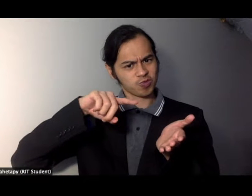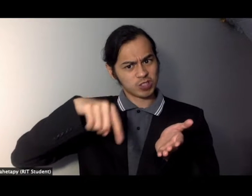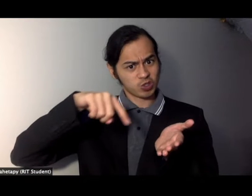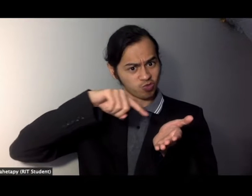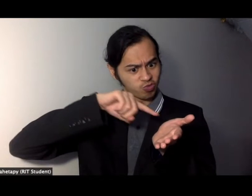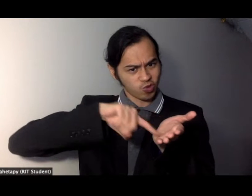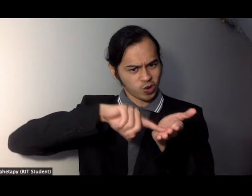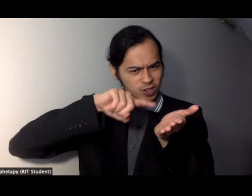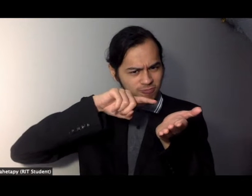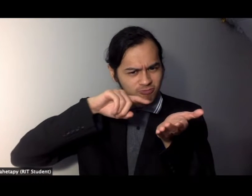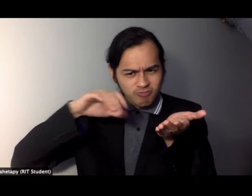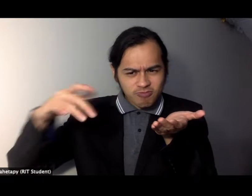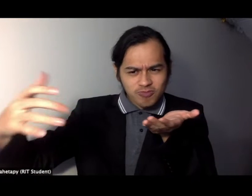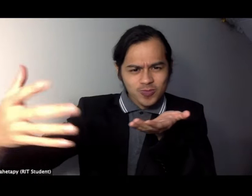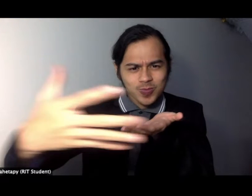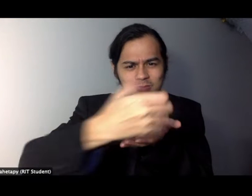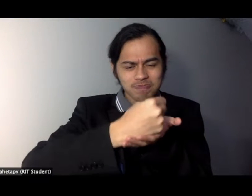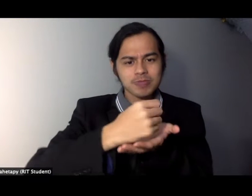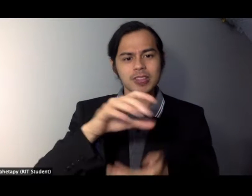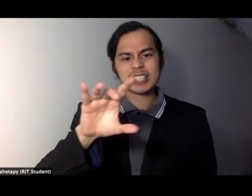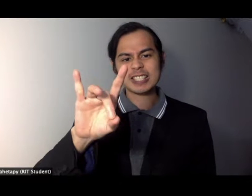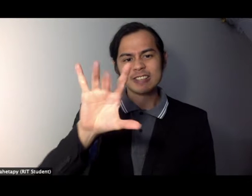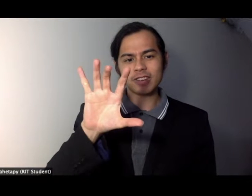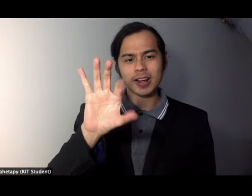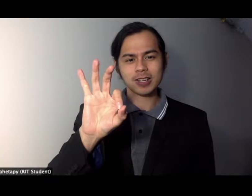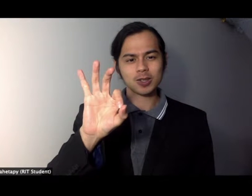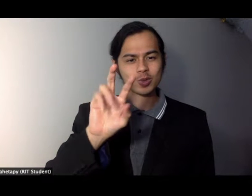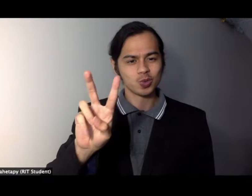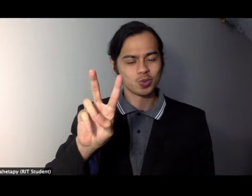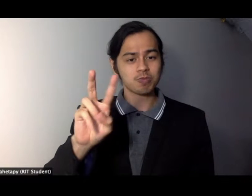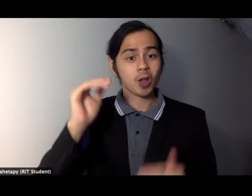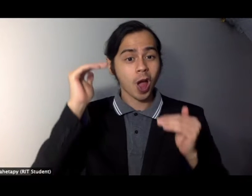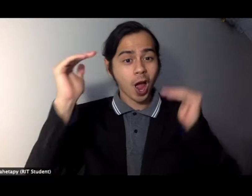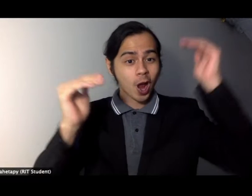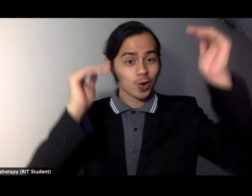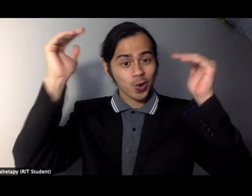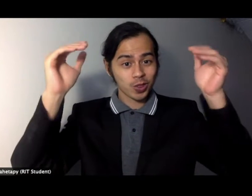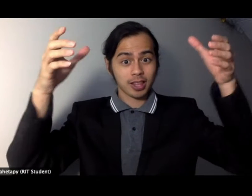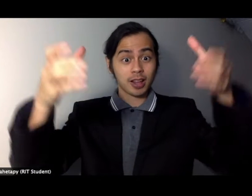This study collected data from 892 adults.